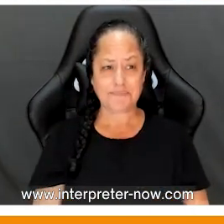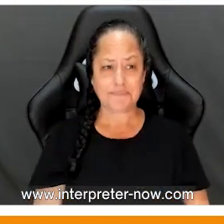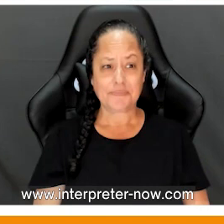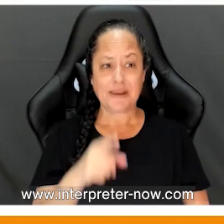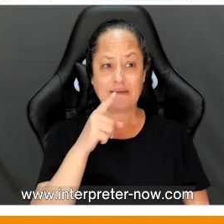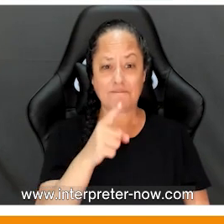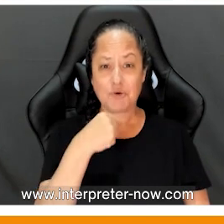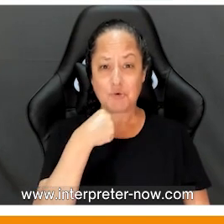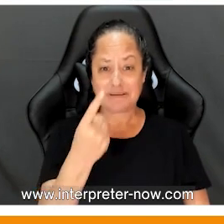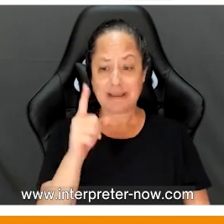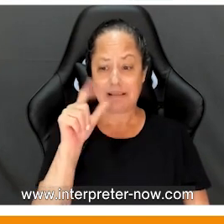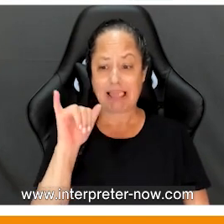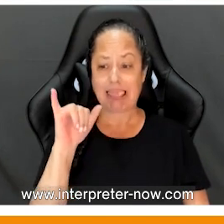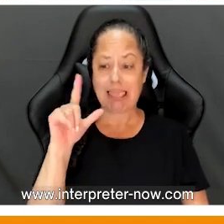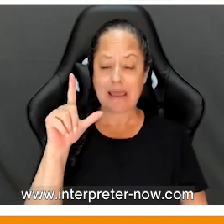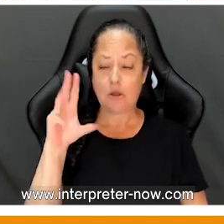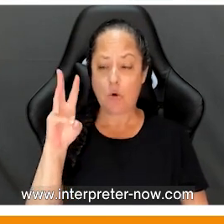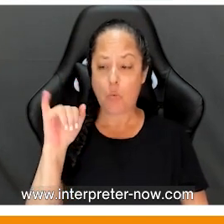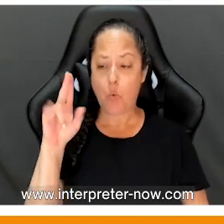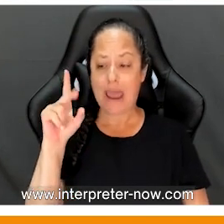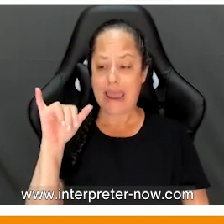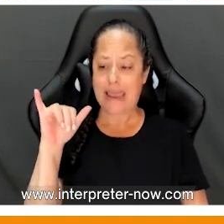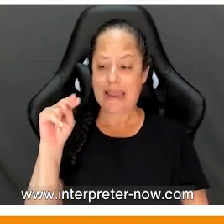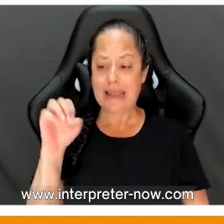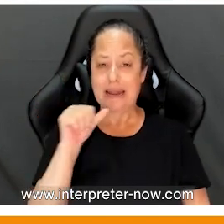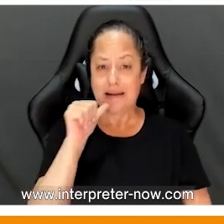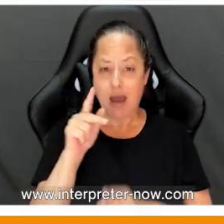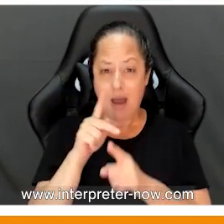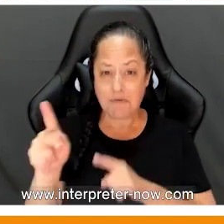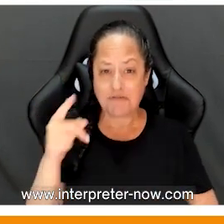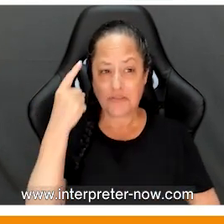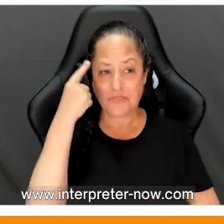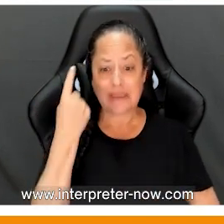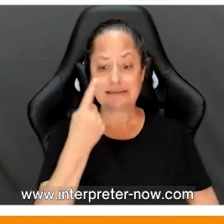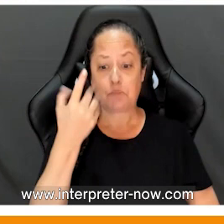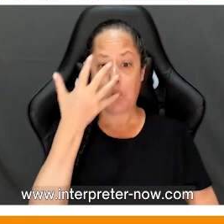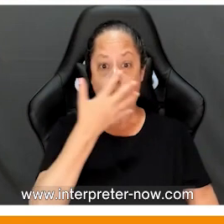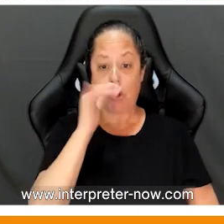At the end of the day, if you're telling me that Little Wayne is unprofessional, what